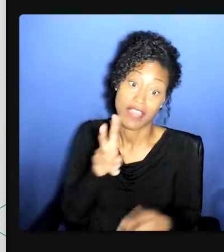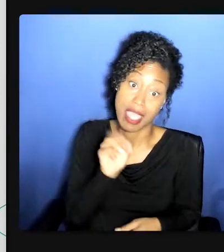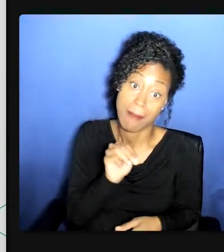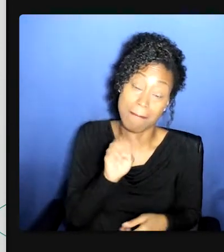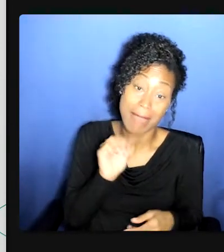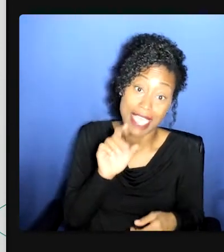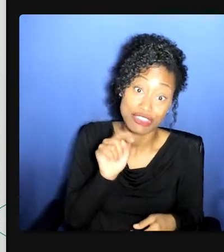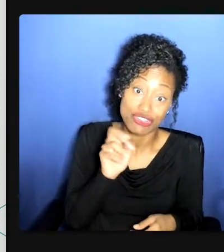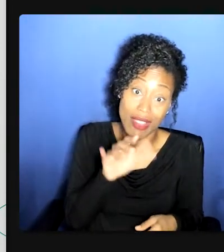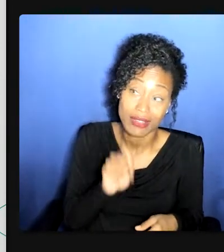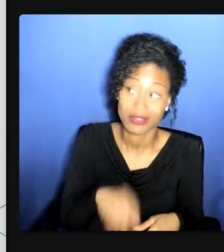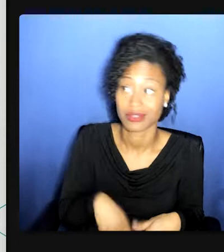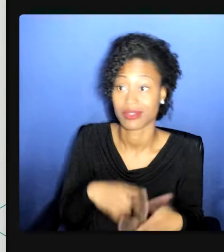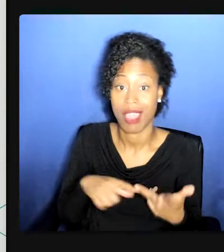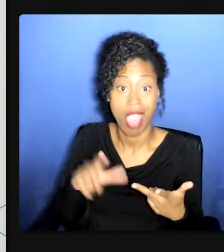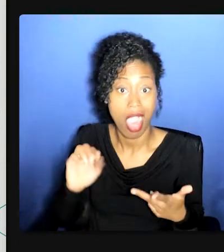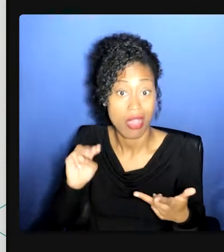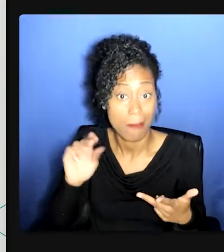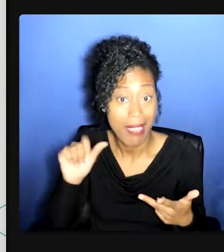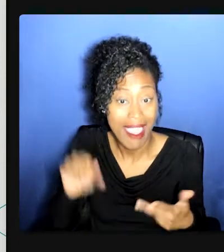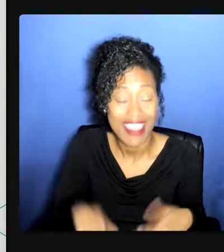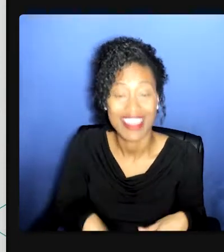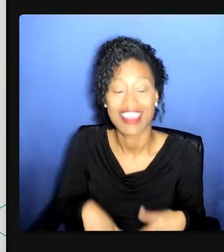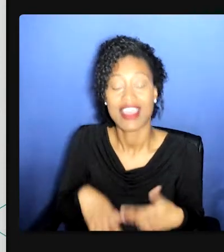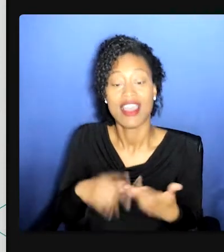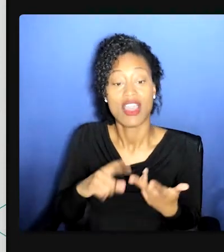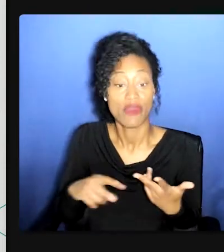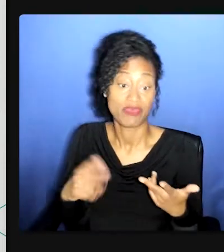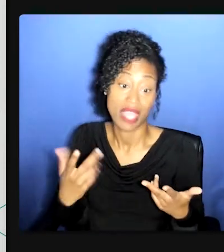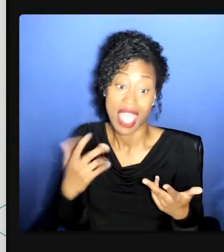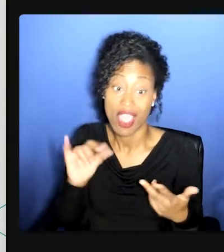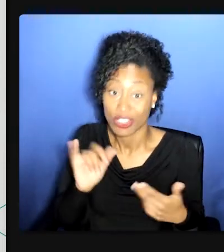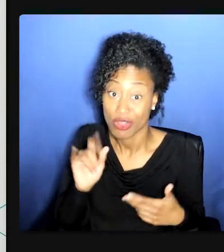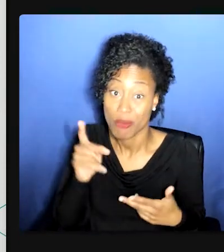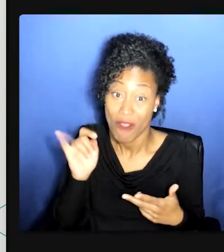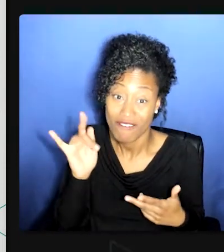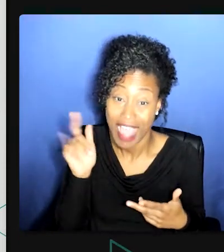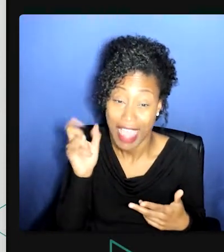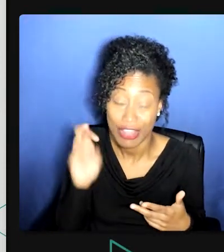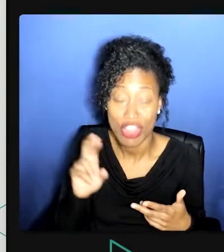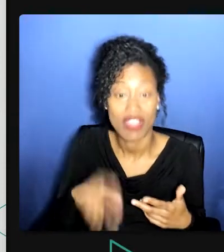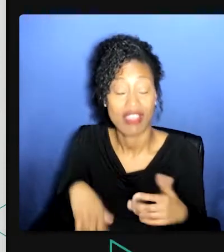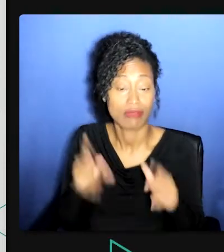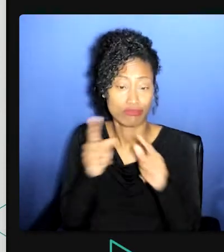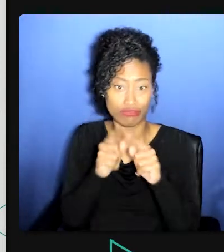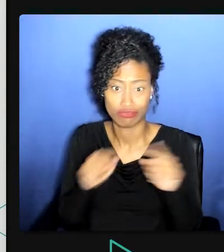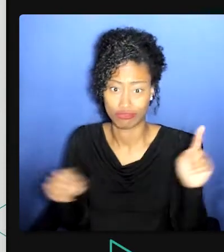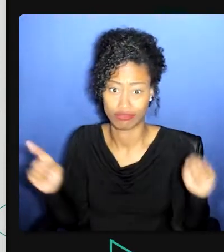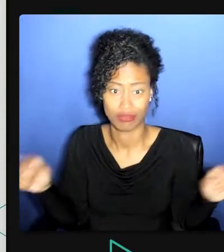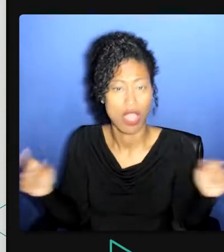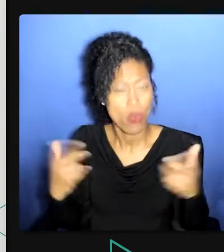like VM Metrics, Local Multiplayer Agent crash dumps, profiler and generic logs.